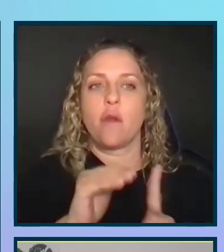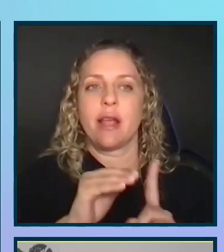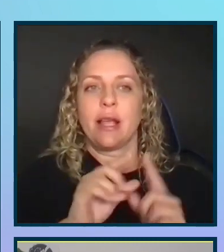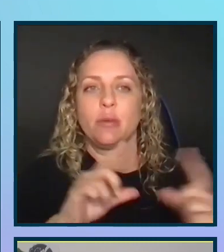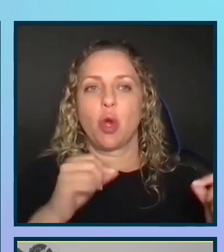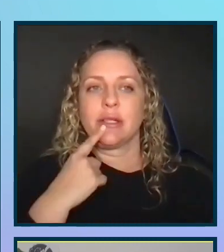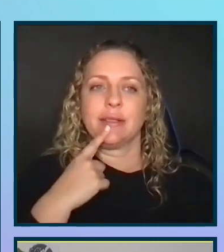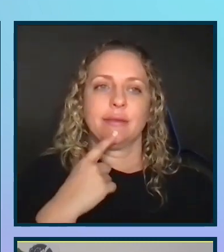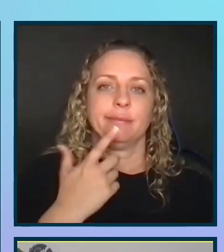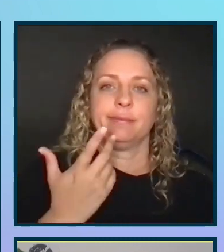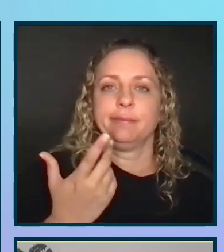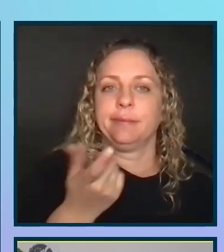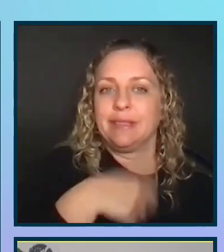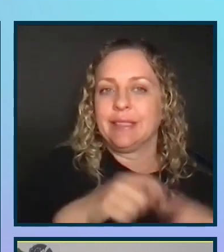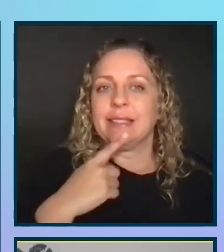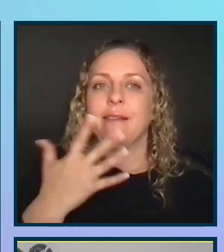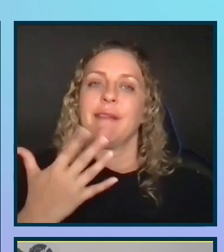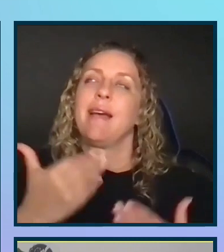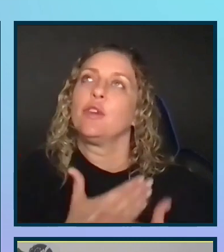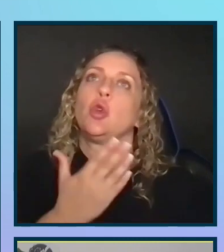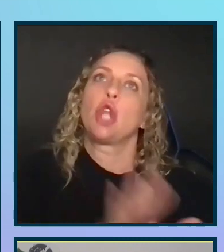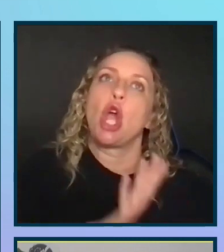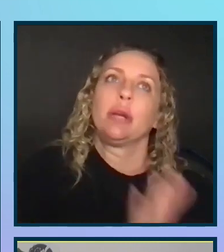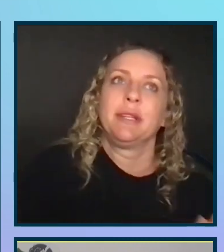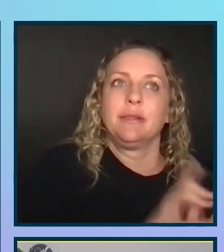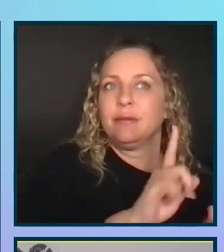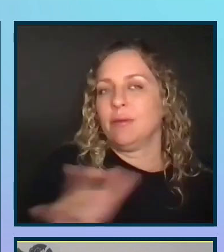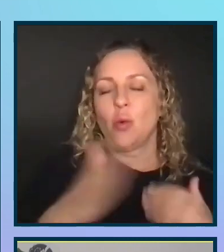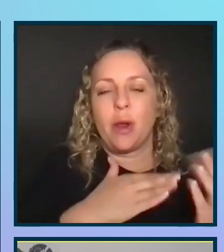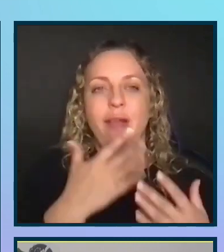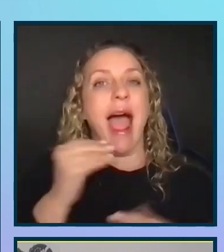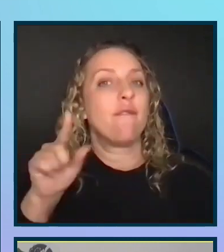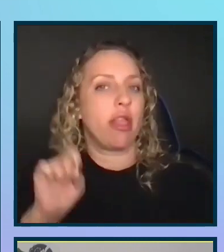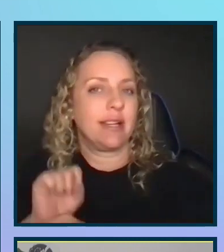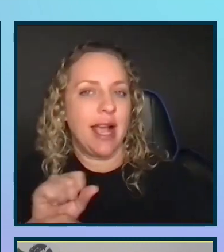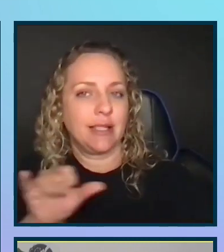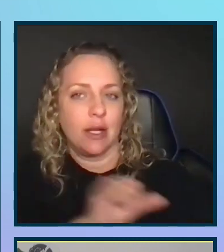I could say five new documents in my documents, and same for the task. If I don't have any new task,